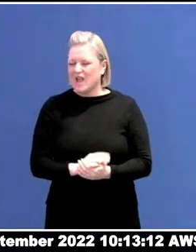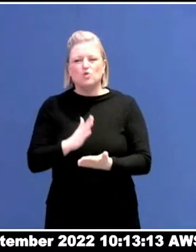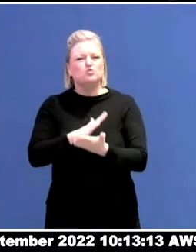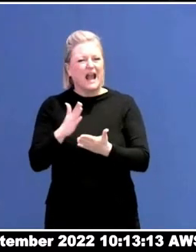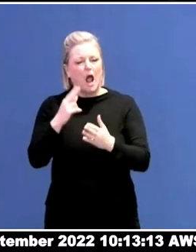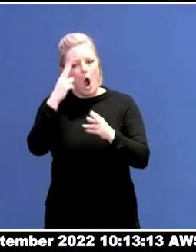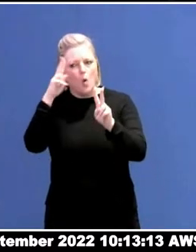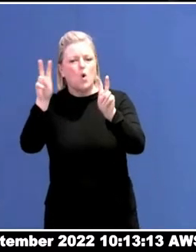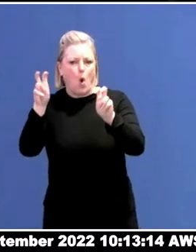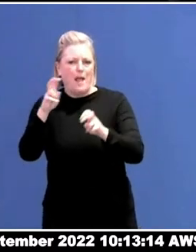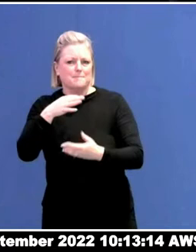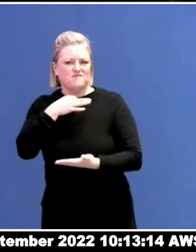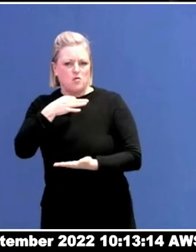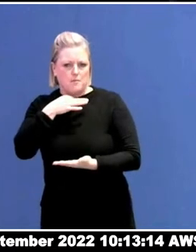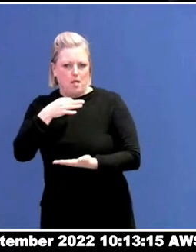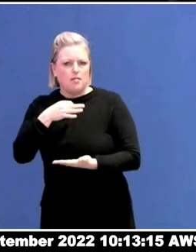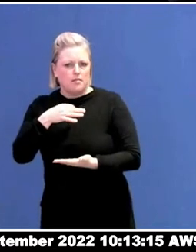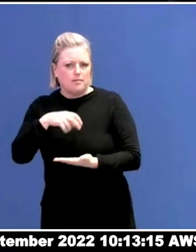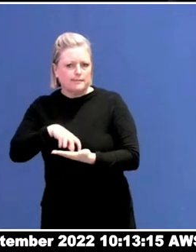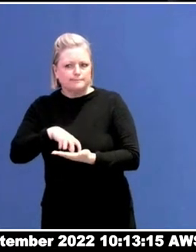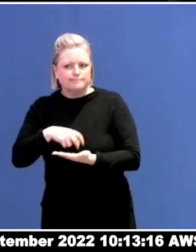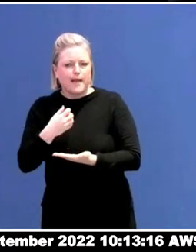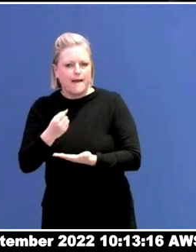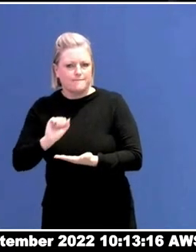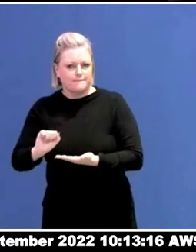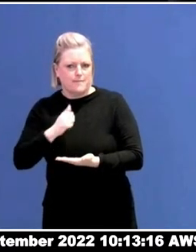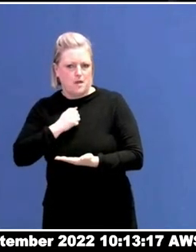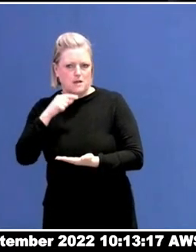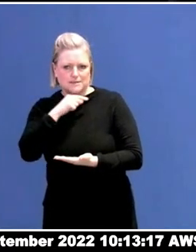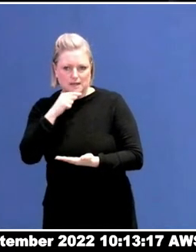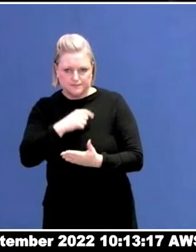I want to now move to events which occurred in the detention centre.